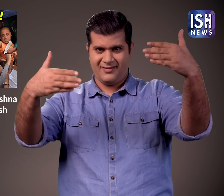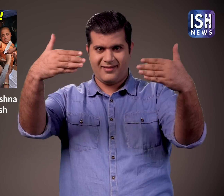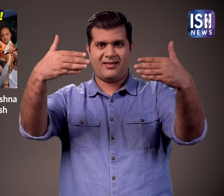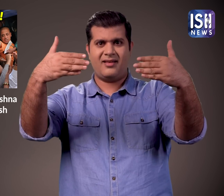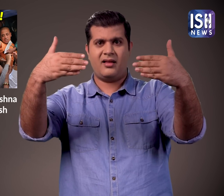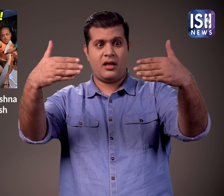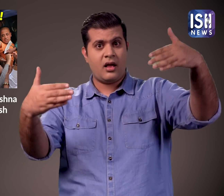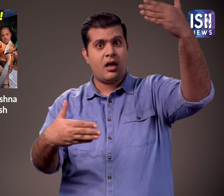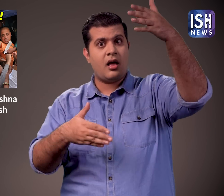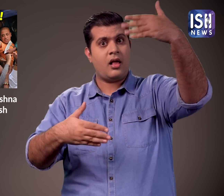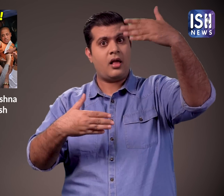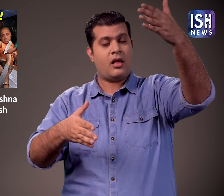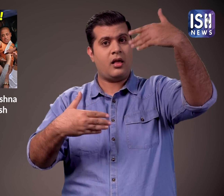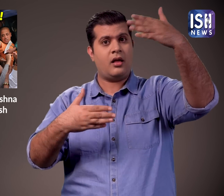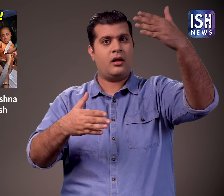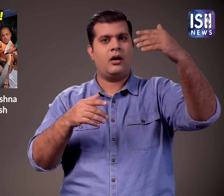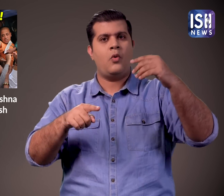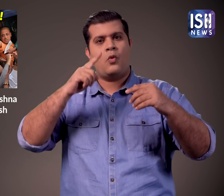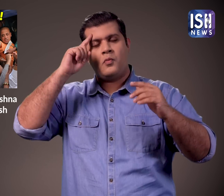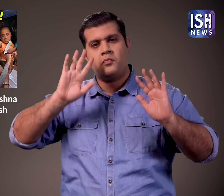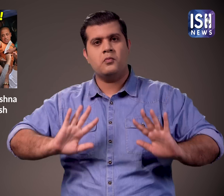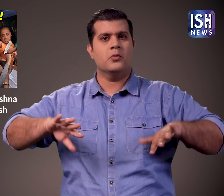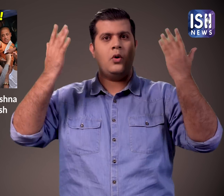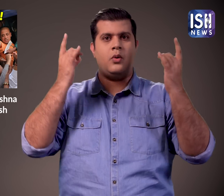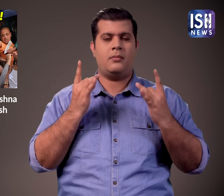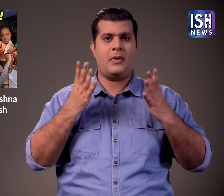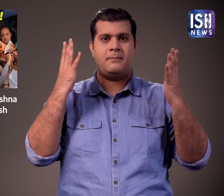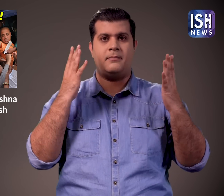The saffron flag could have been kept equal to the Bangladesh flag.